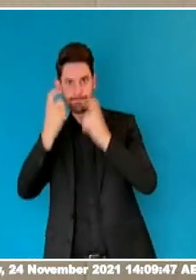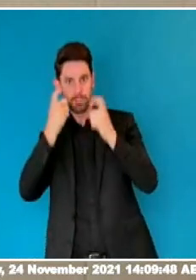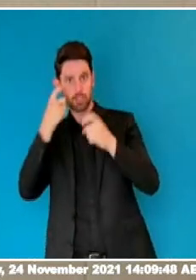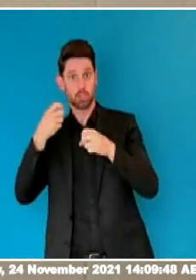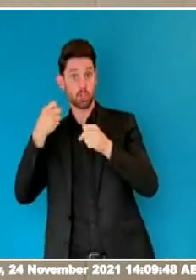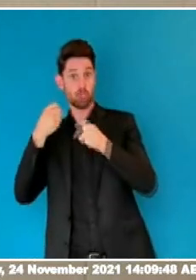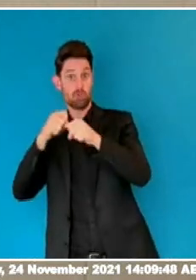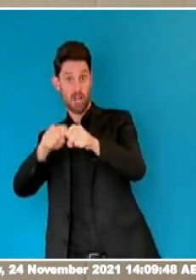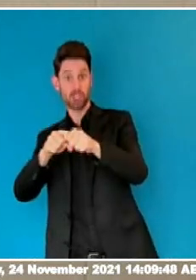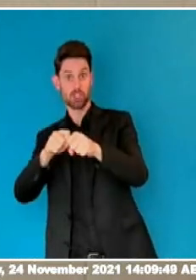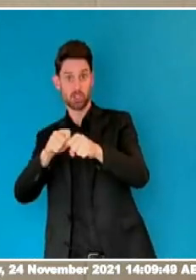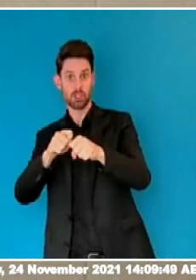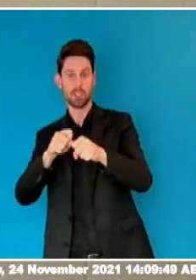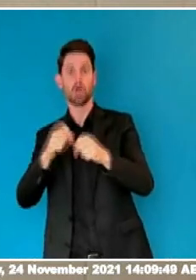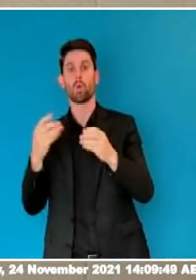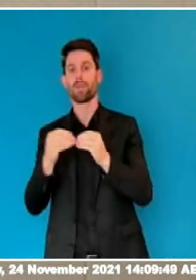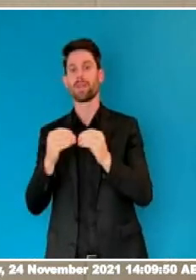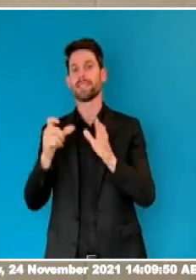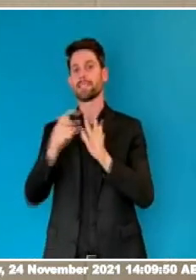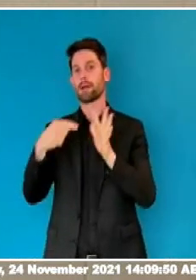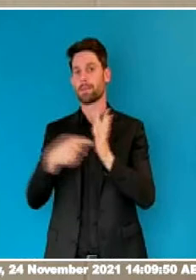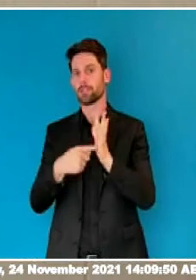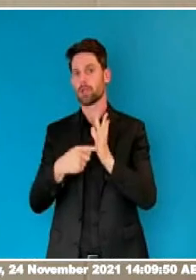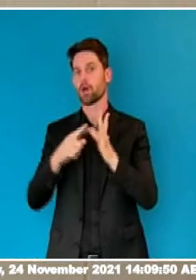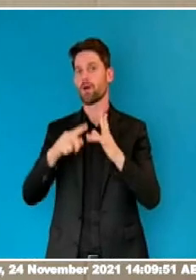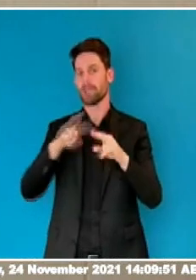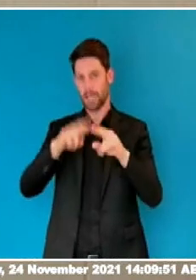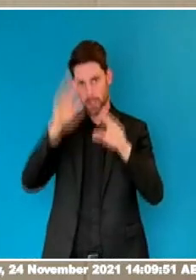working with the Department of Education, Skills and Employment on.